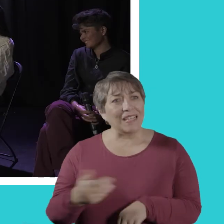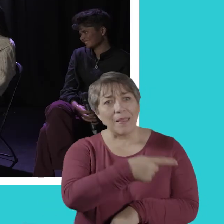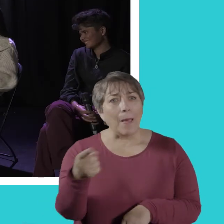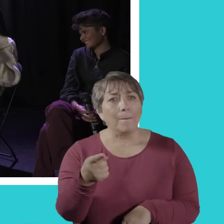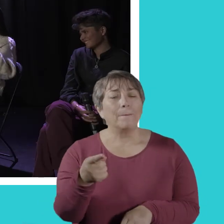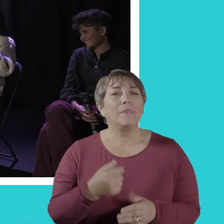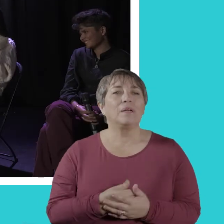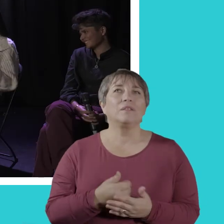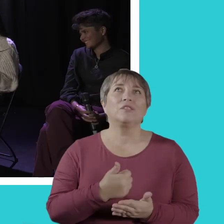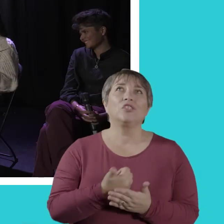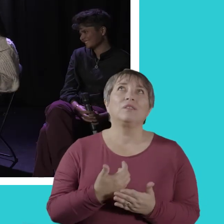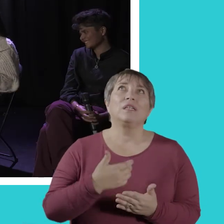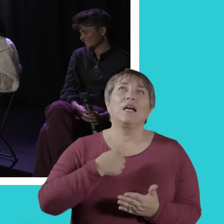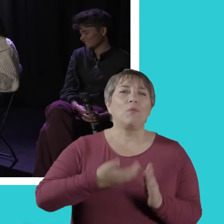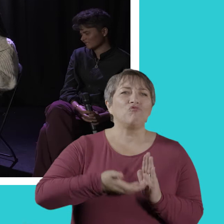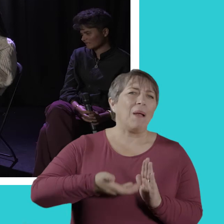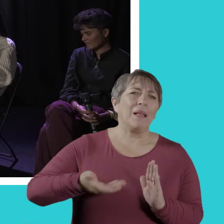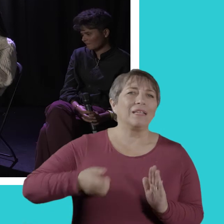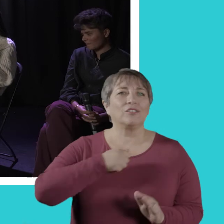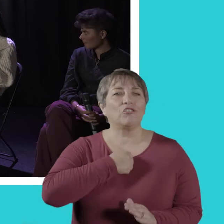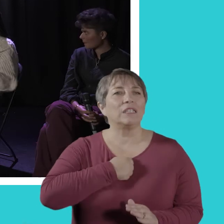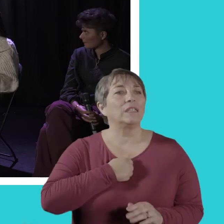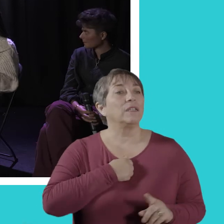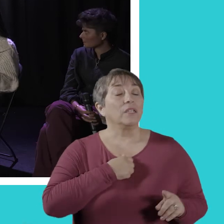No no no I think there's something really valuable in there what you said about how these changes